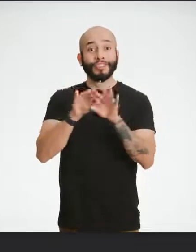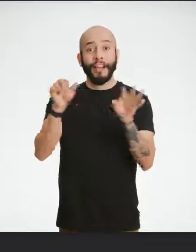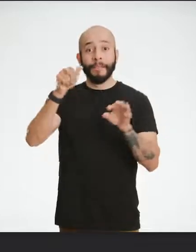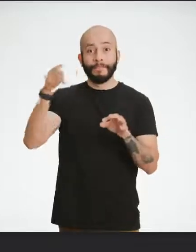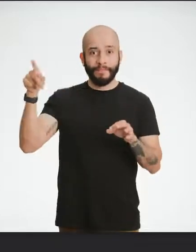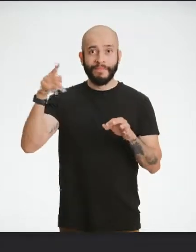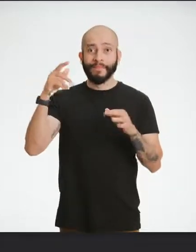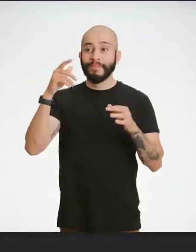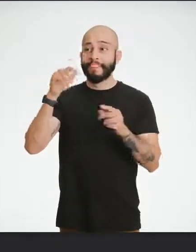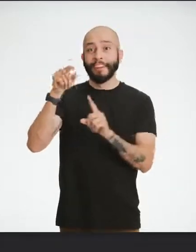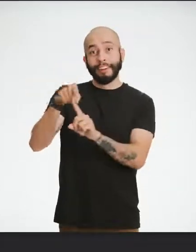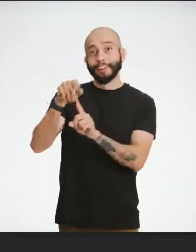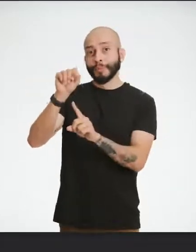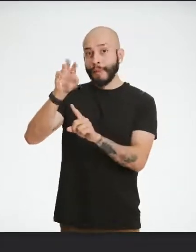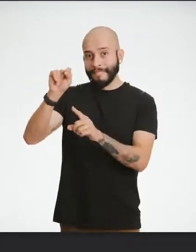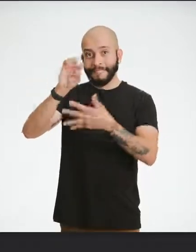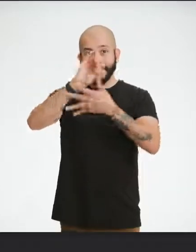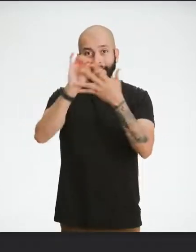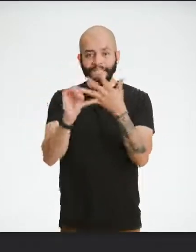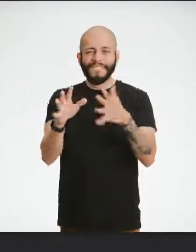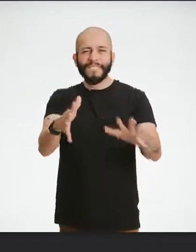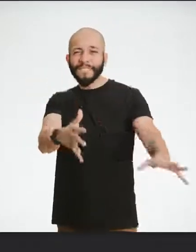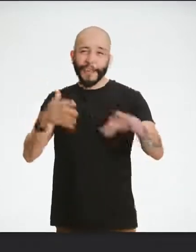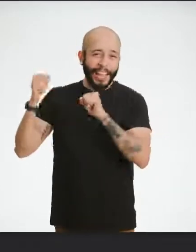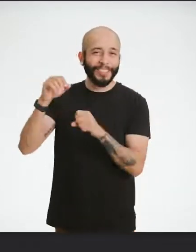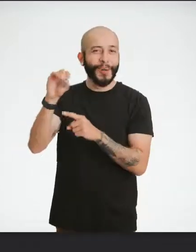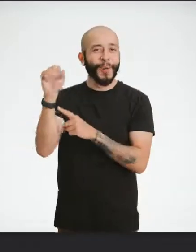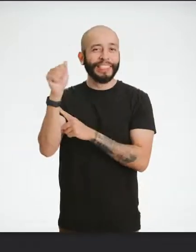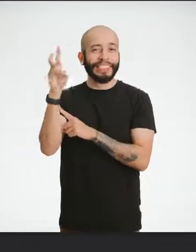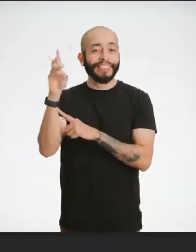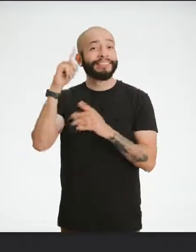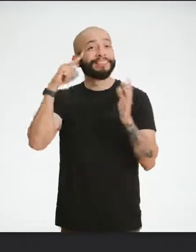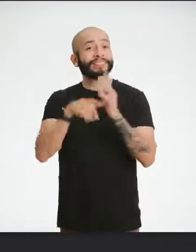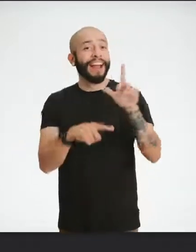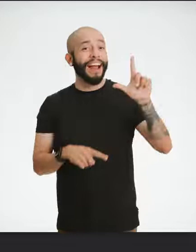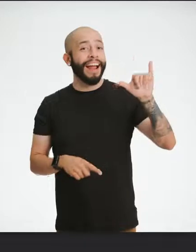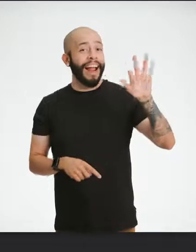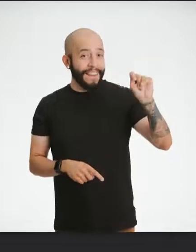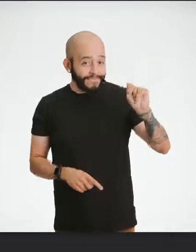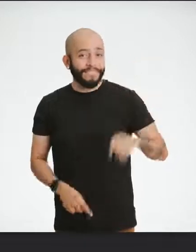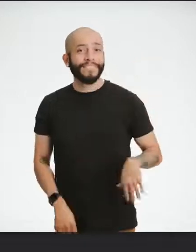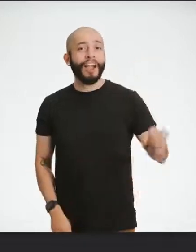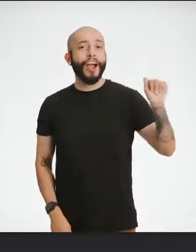Lastly, launch time for apps written in Swift is dramatically faster on iOS 16, with apps